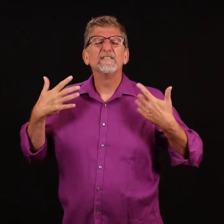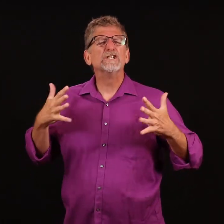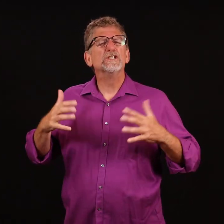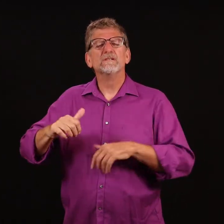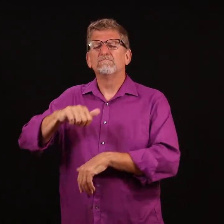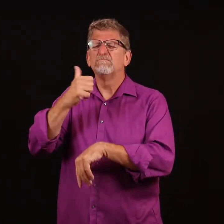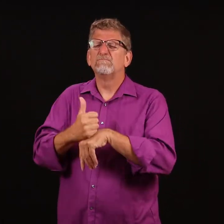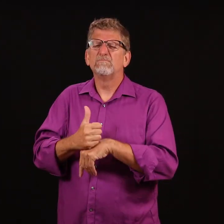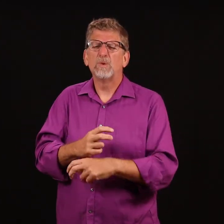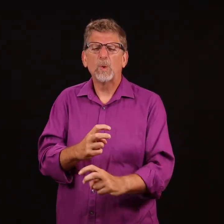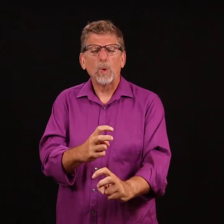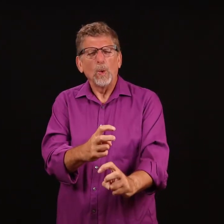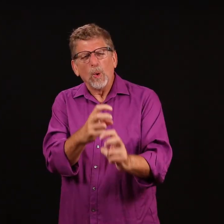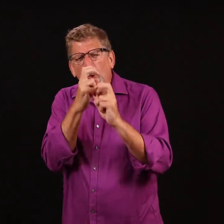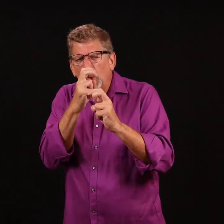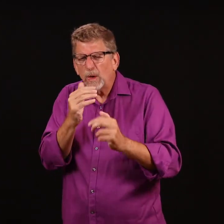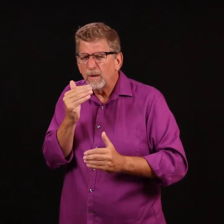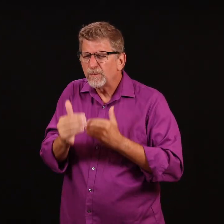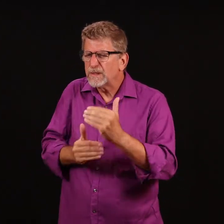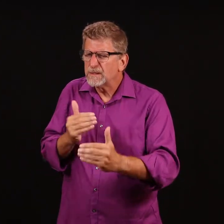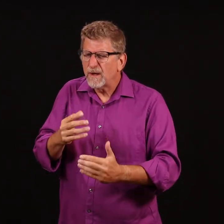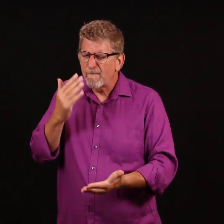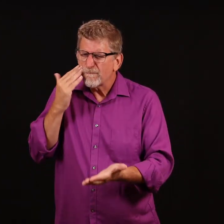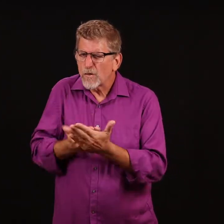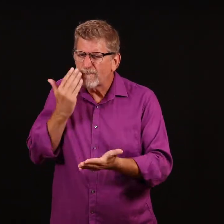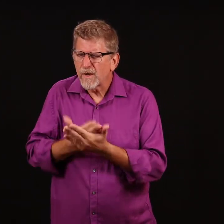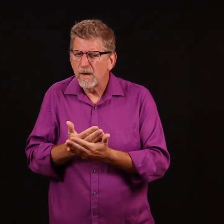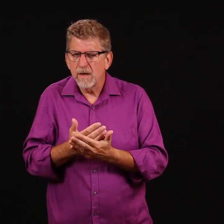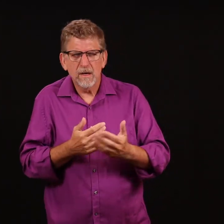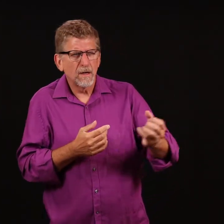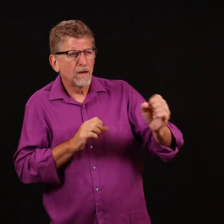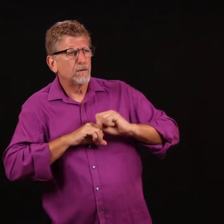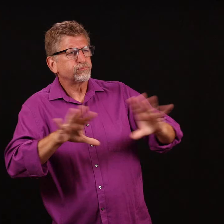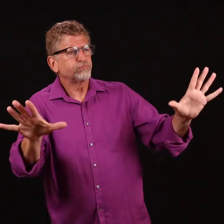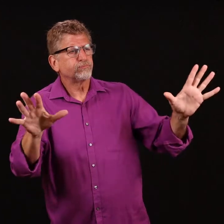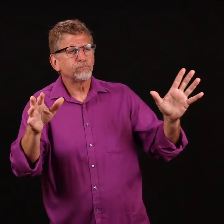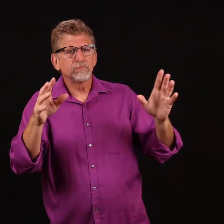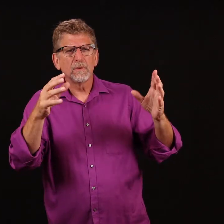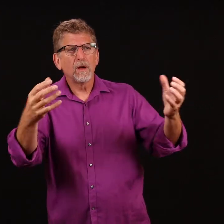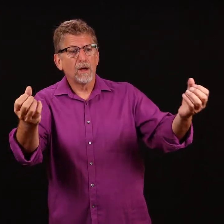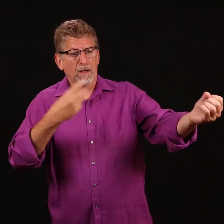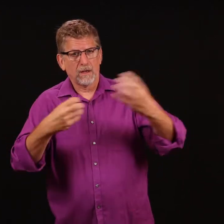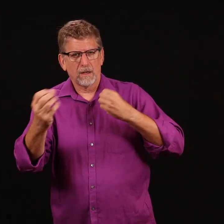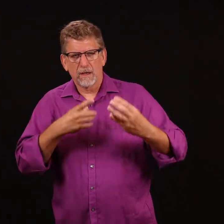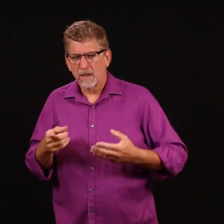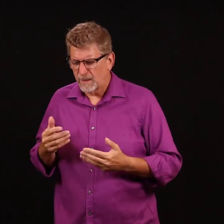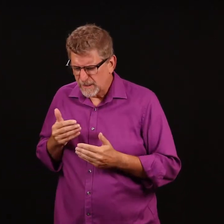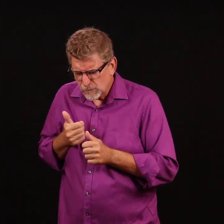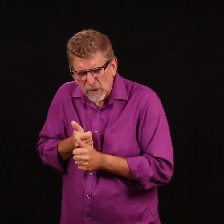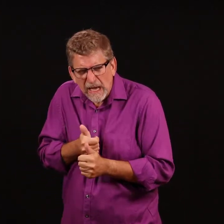A very precise, strict set of rules has been established for the process of these documents.